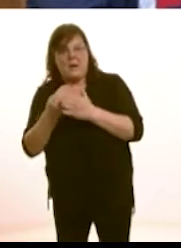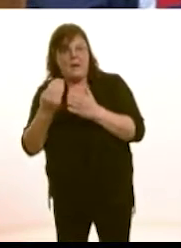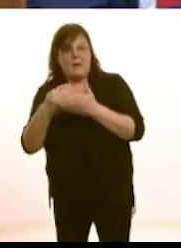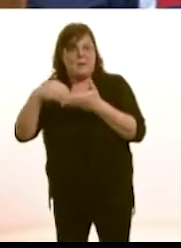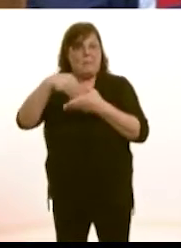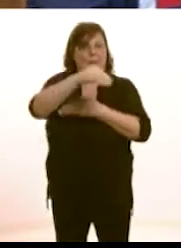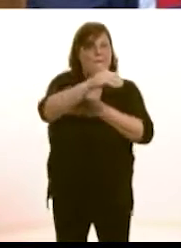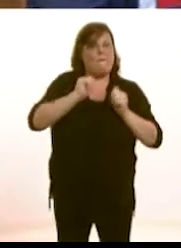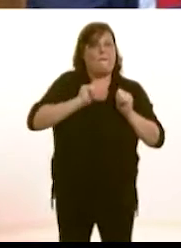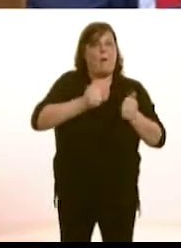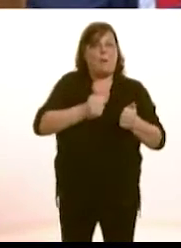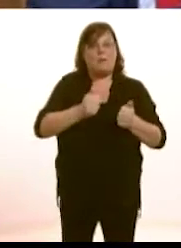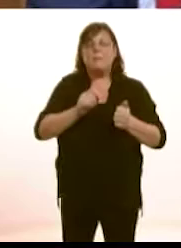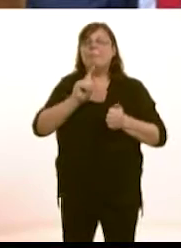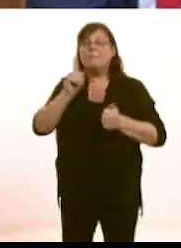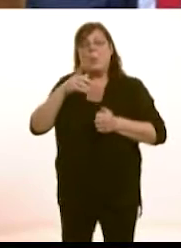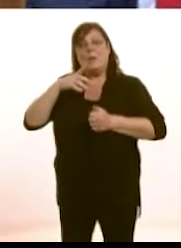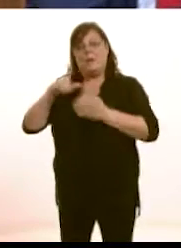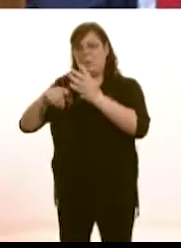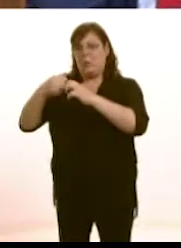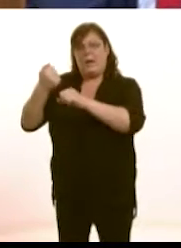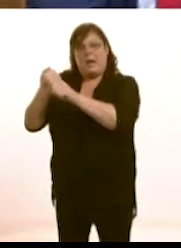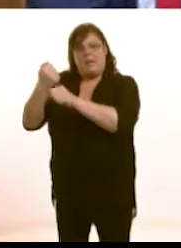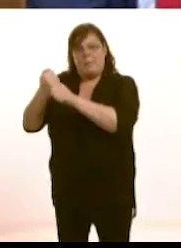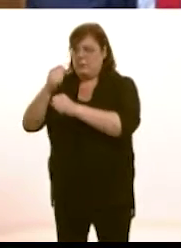gets its act together and tells us exactly what it plans to do.